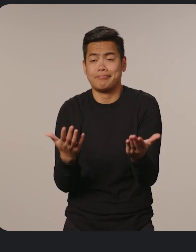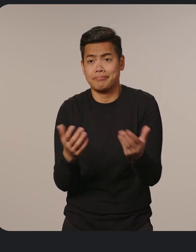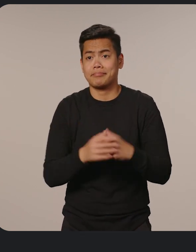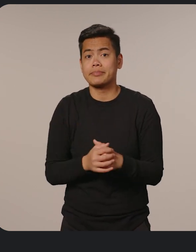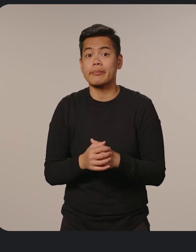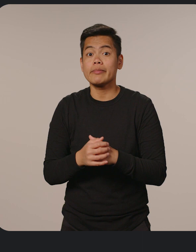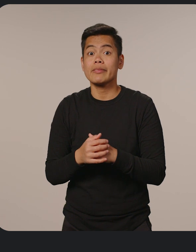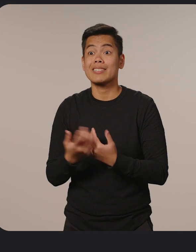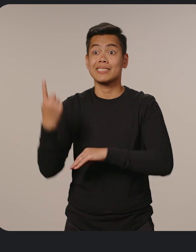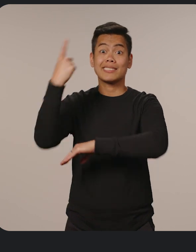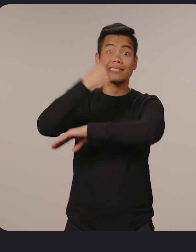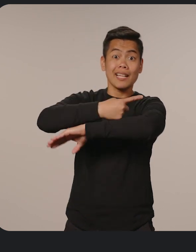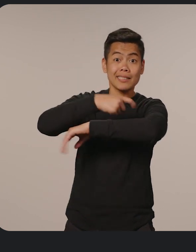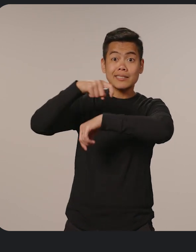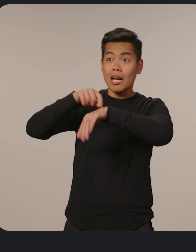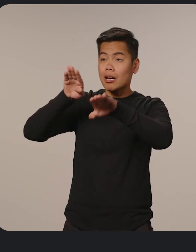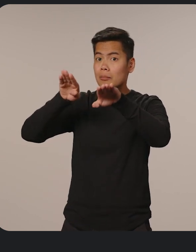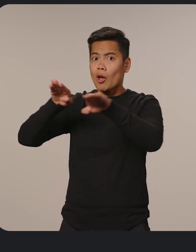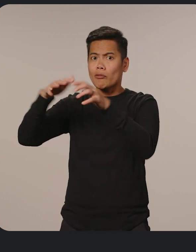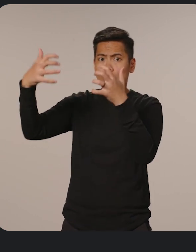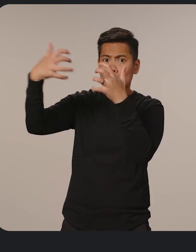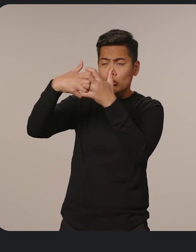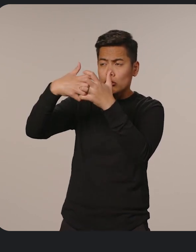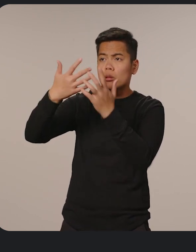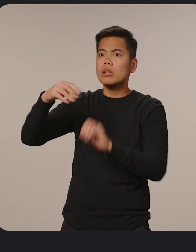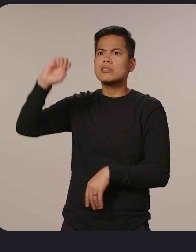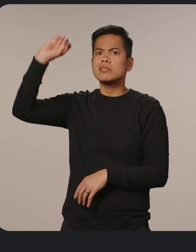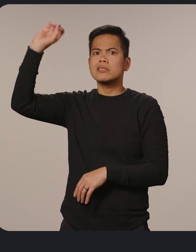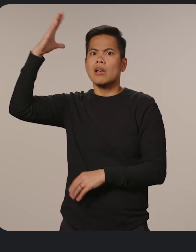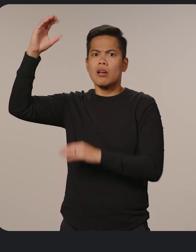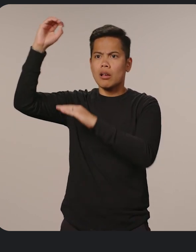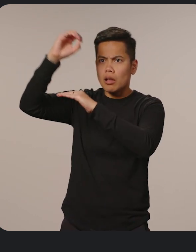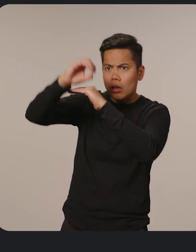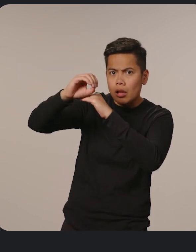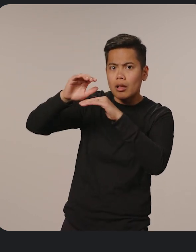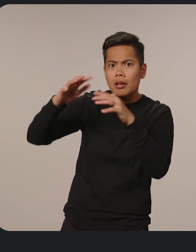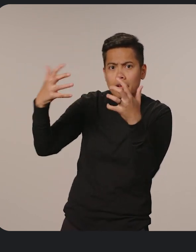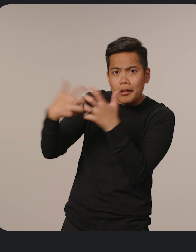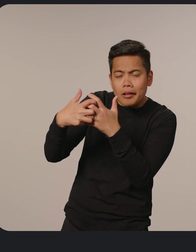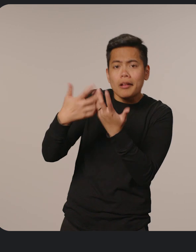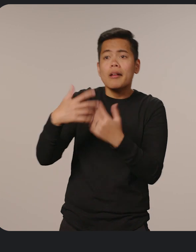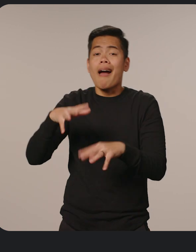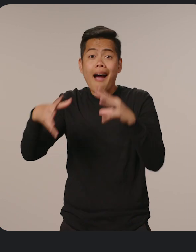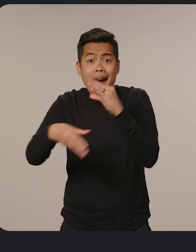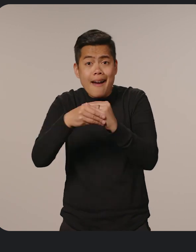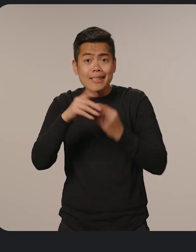or maybe adding devices to the automation, like smart blinds, or perhaps even more capabilities,